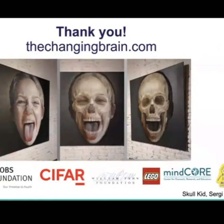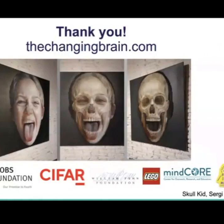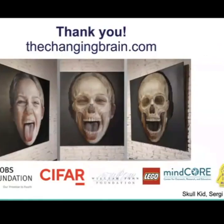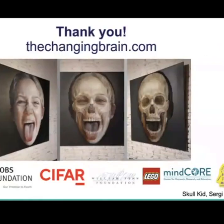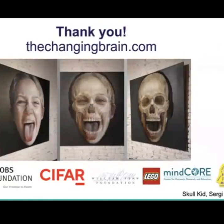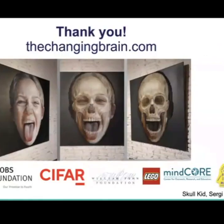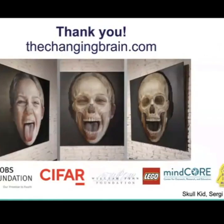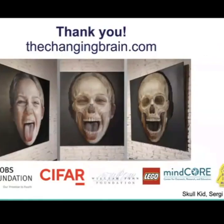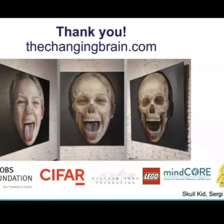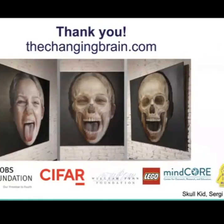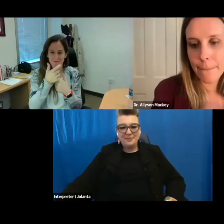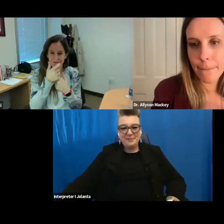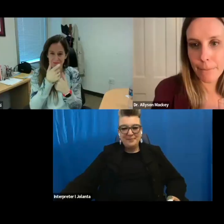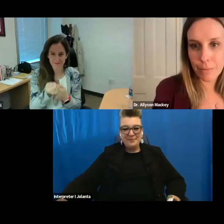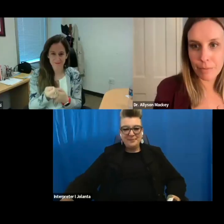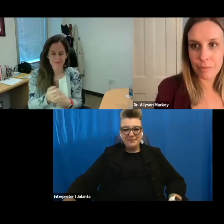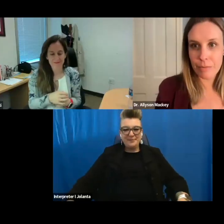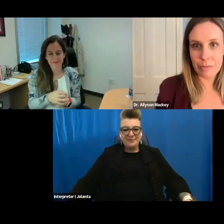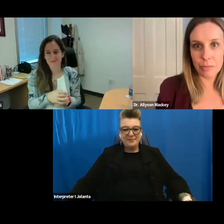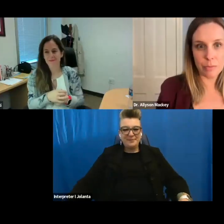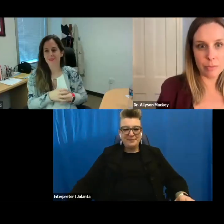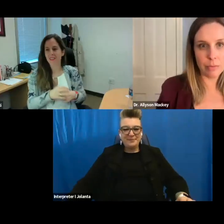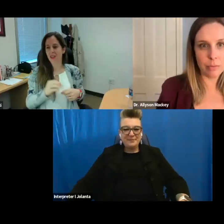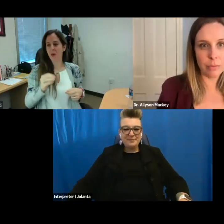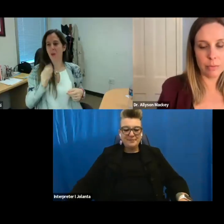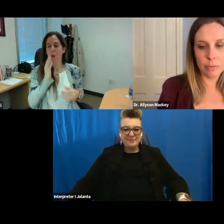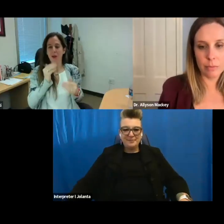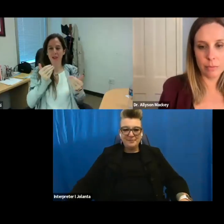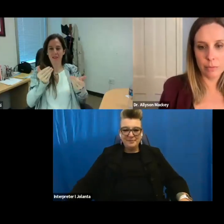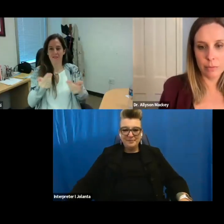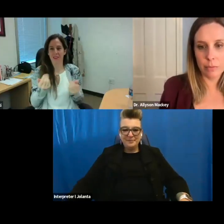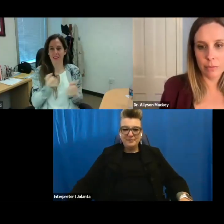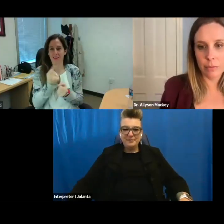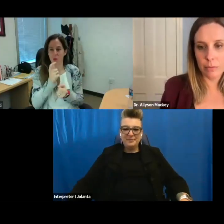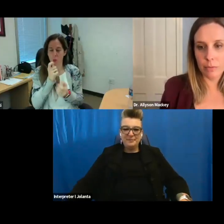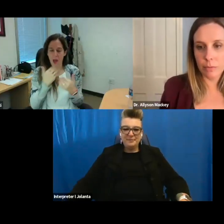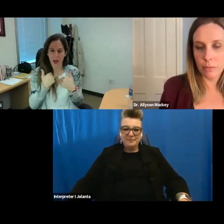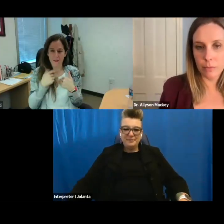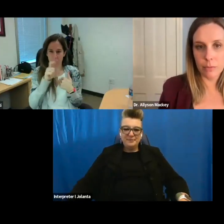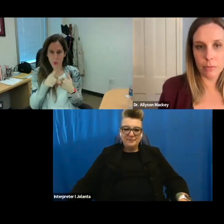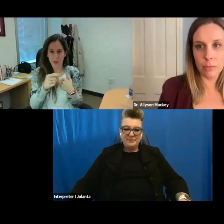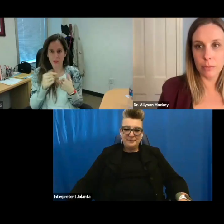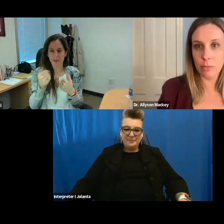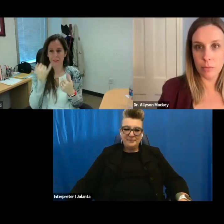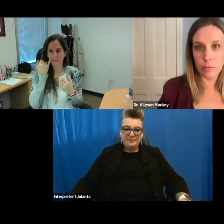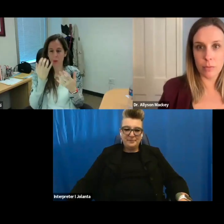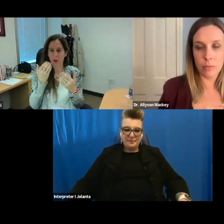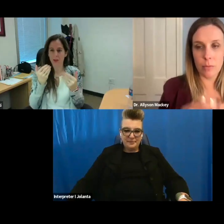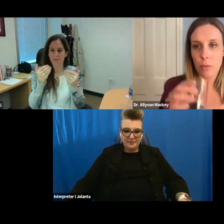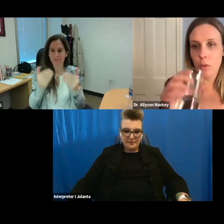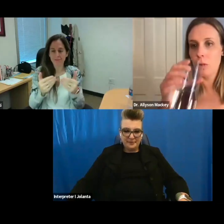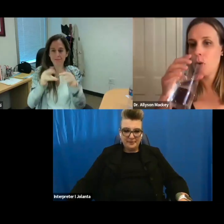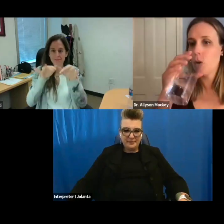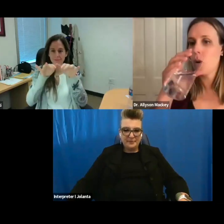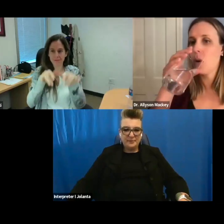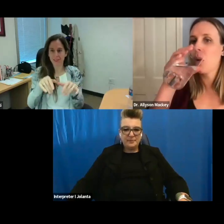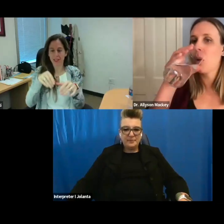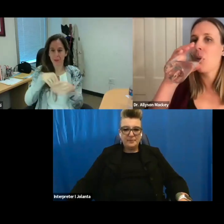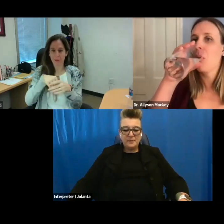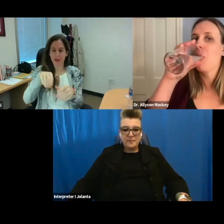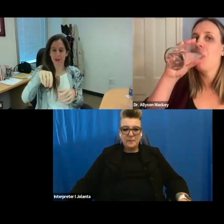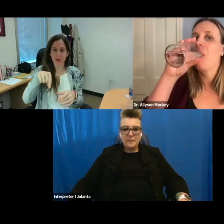thank you so much for your presentation so we will now uh invite anybody who has questions